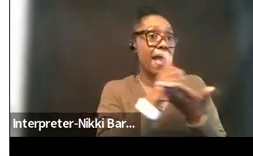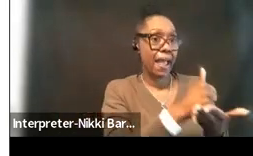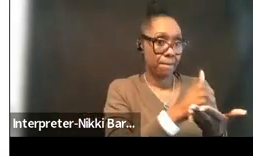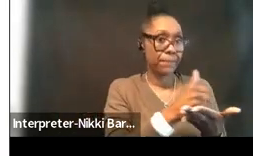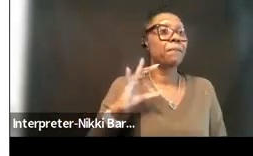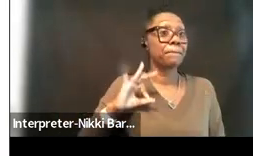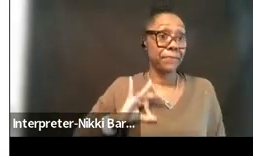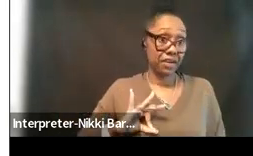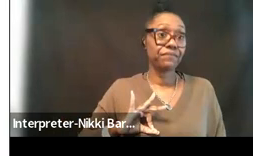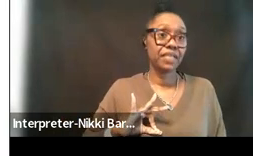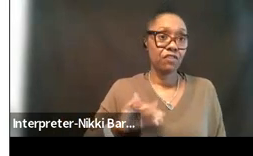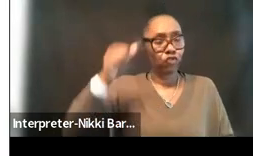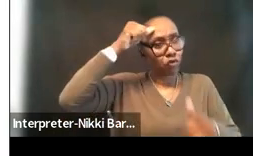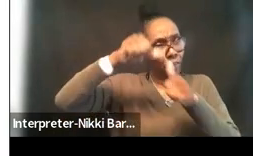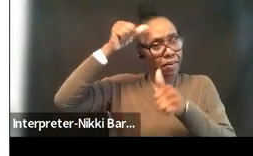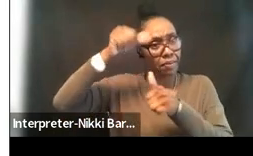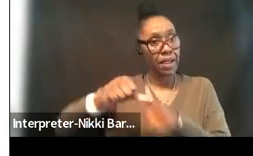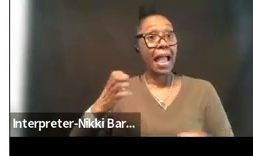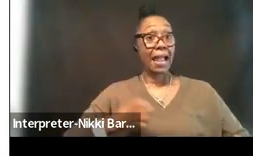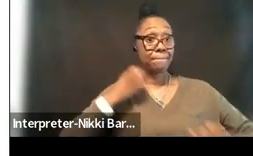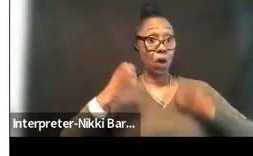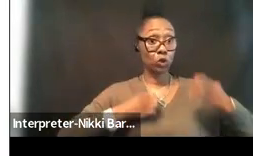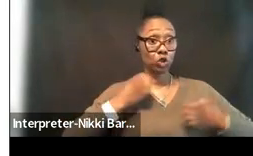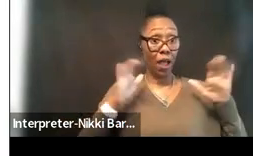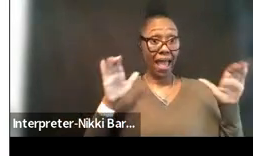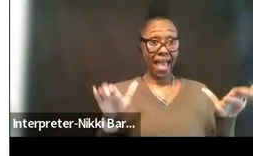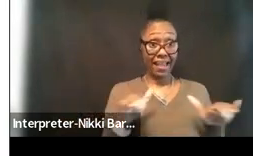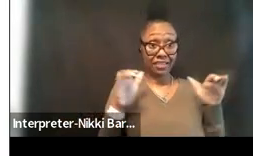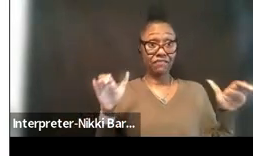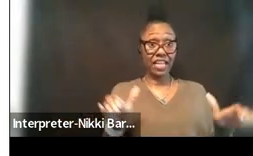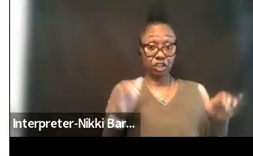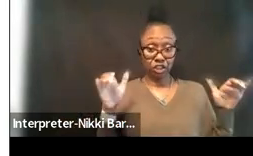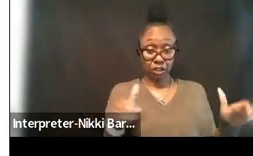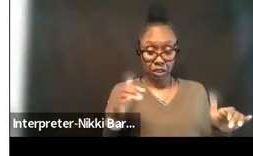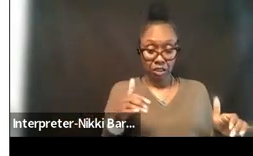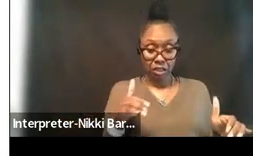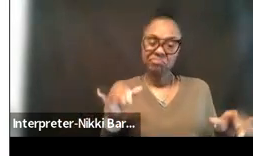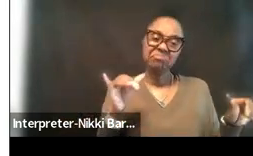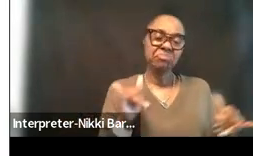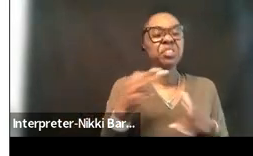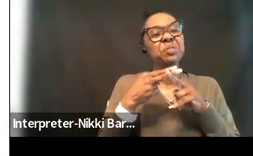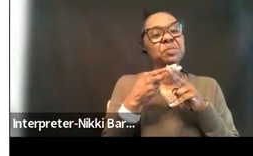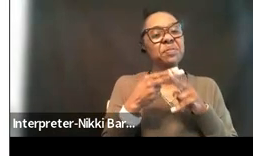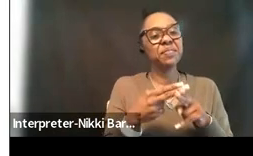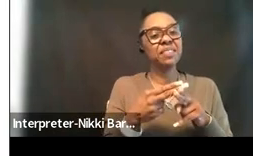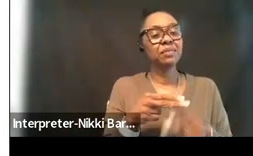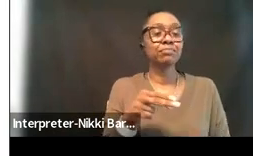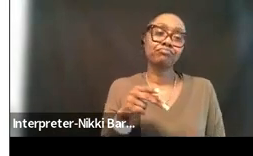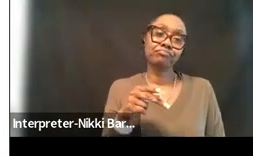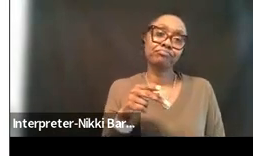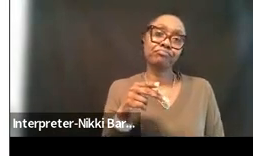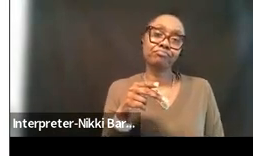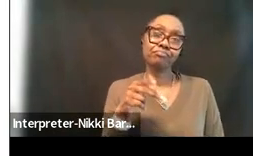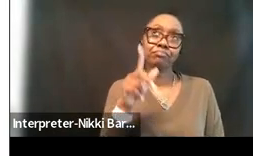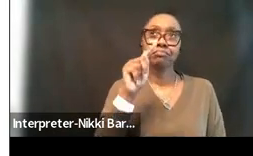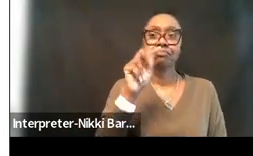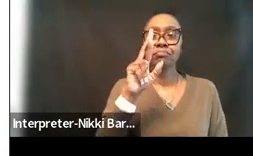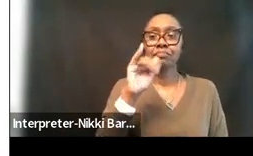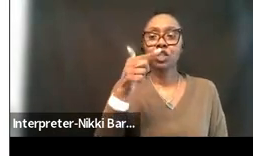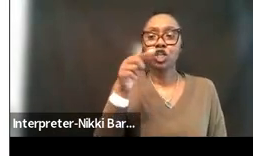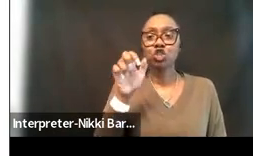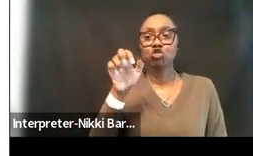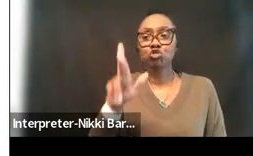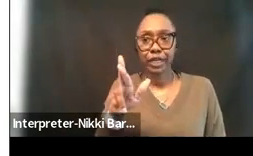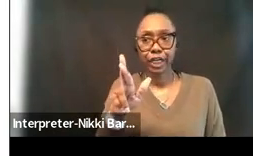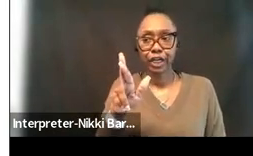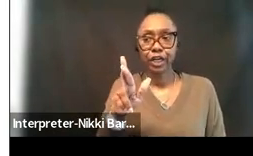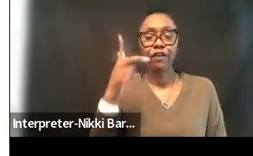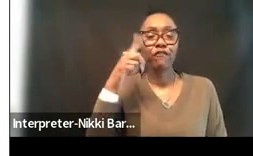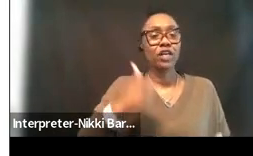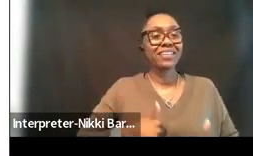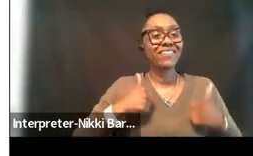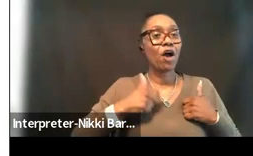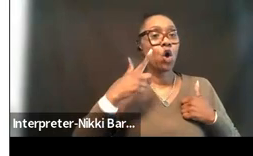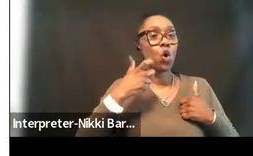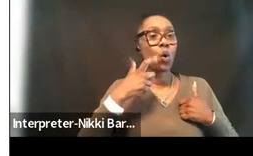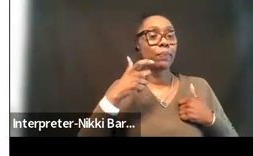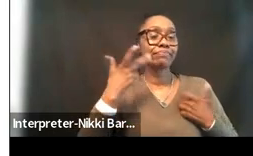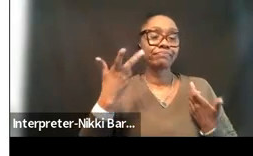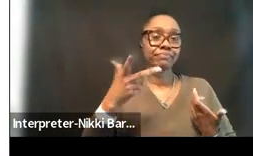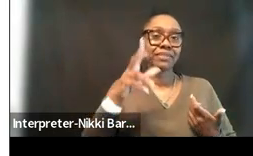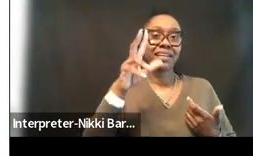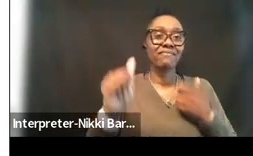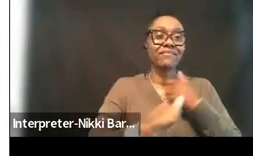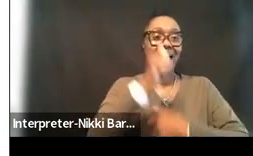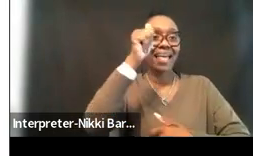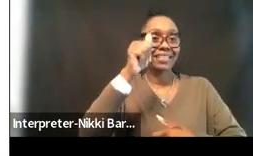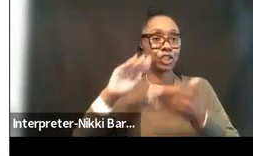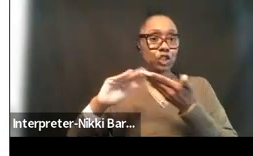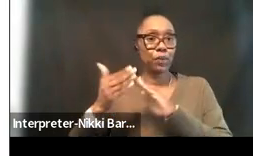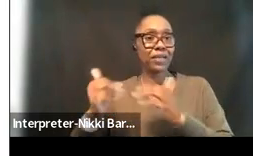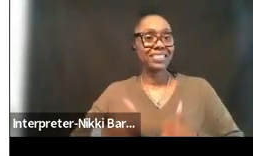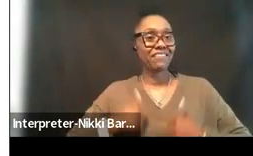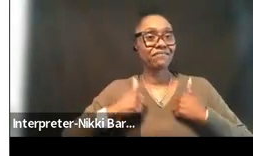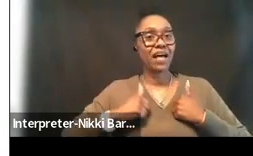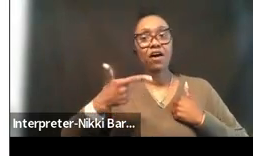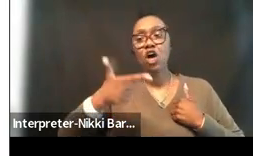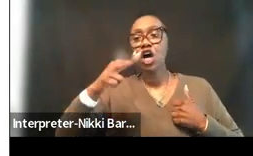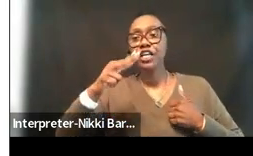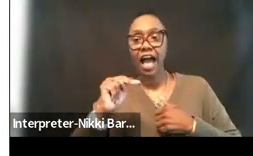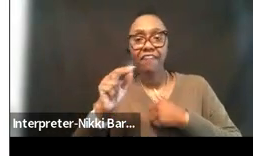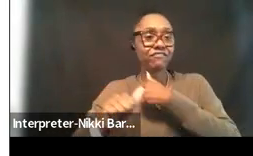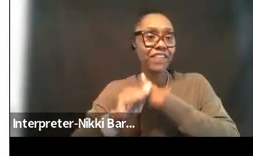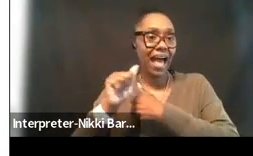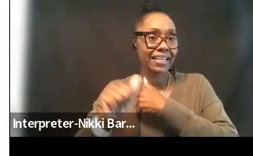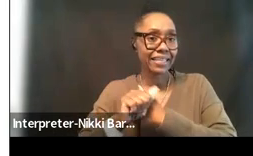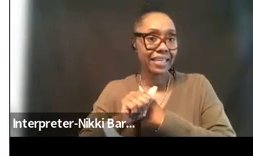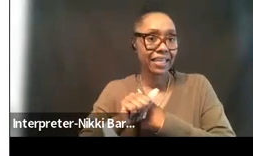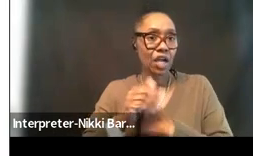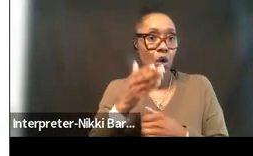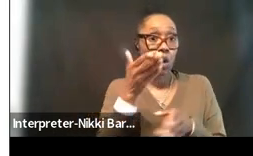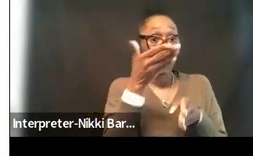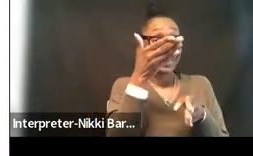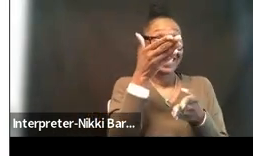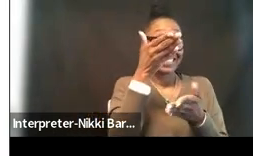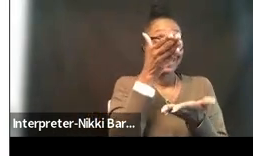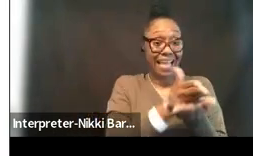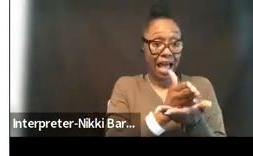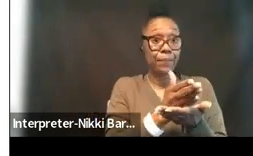And emotional activation. Emotional activation, commonly what we call them is triggers. There is a movement within the survivors of violence community in particular survivors of gun violence to stop using the term triggered because it is triggering.